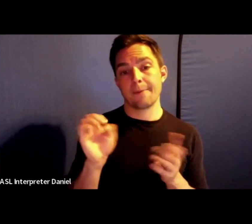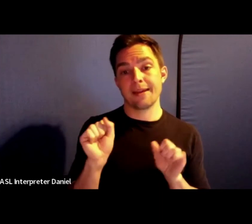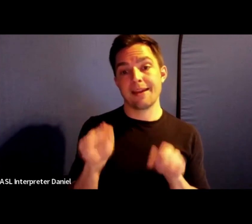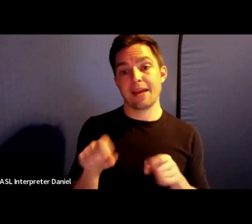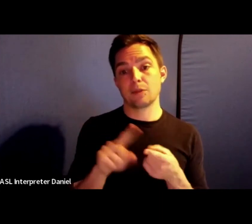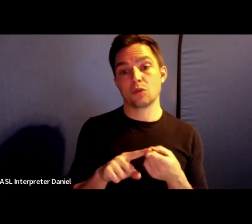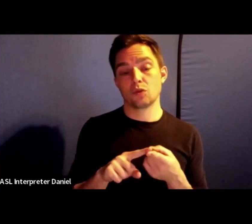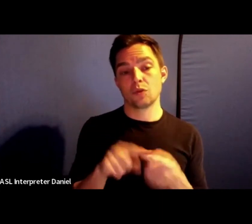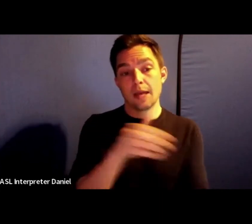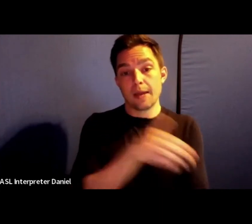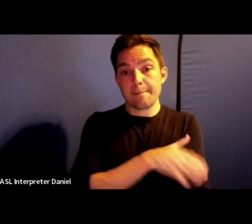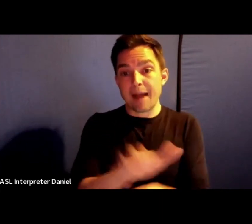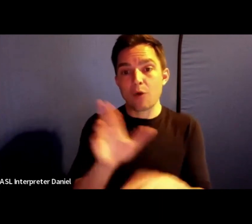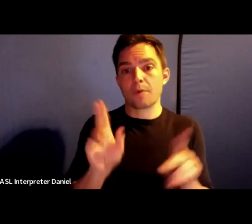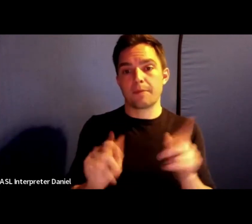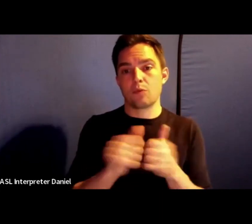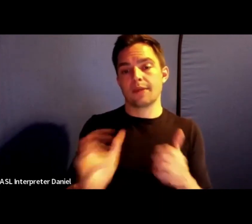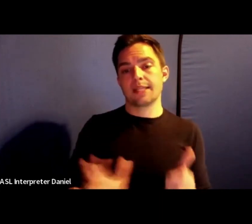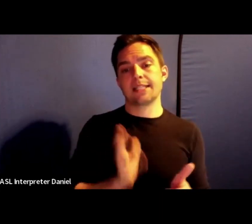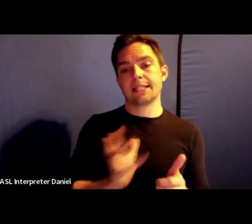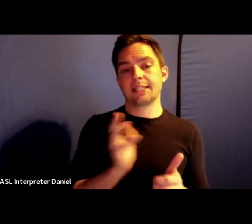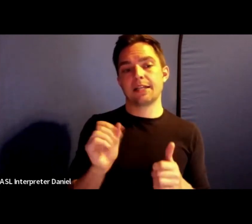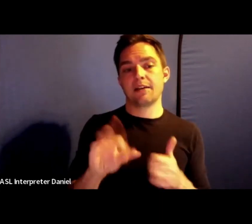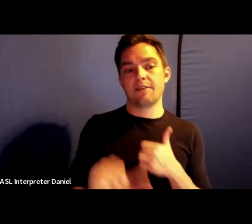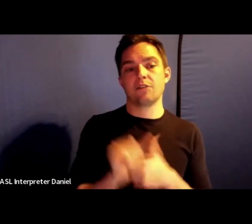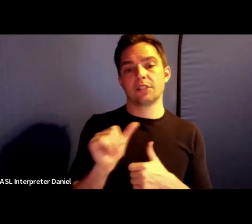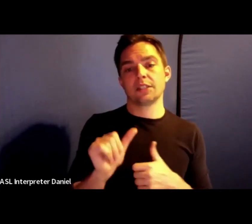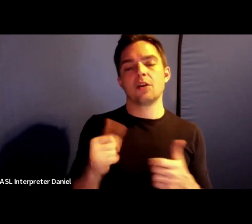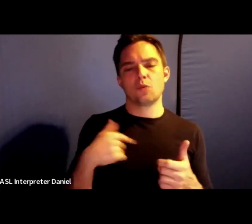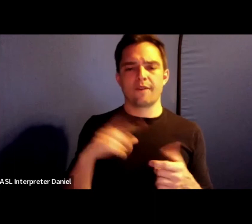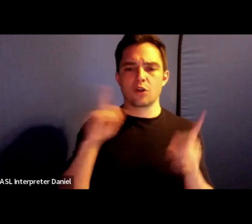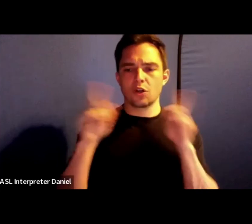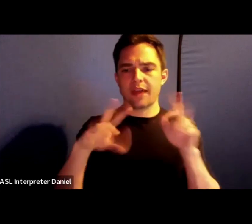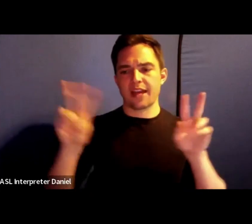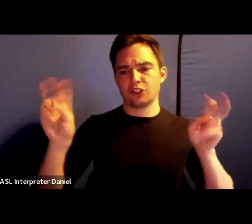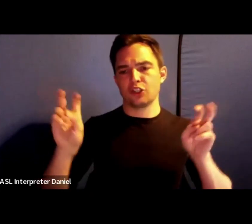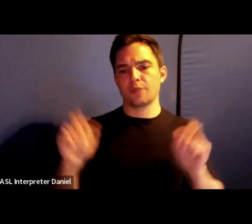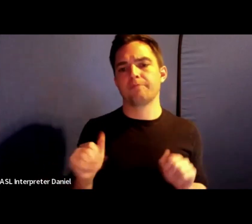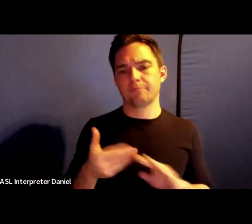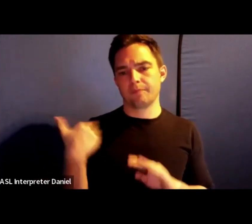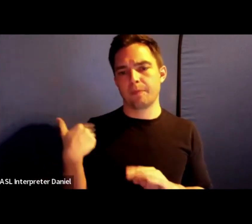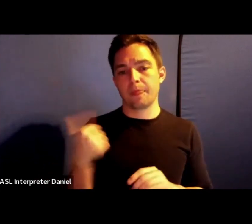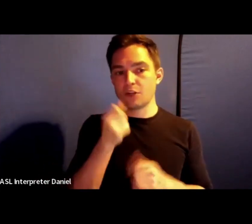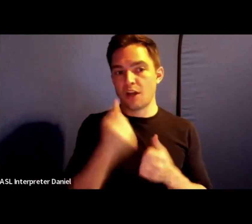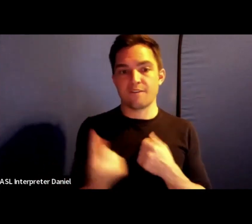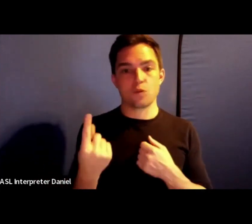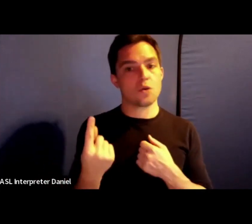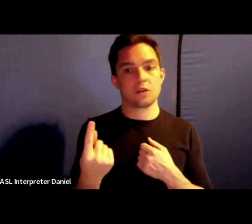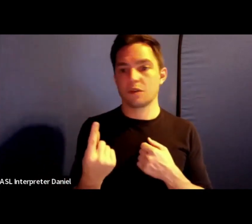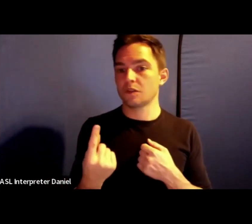empower people with the dignity of risk. I think we've heard that term, which not everyone is